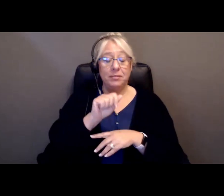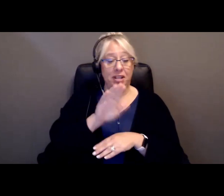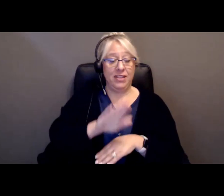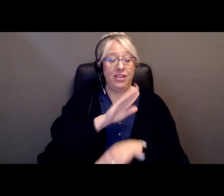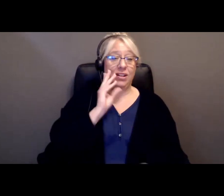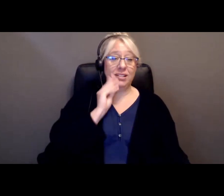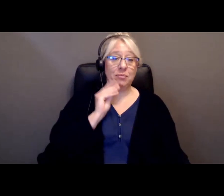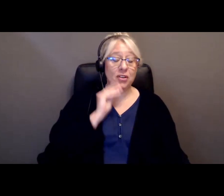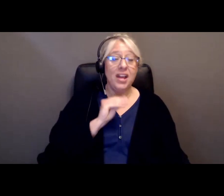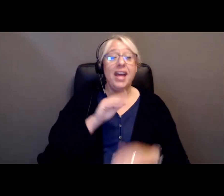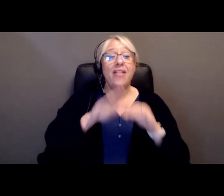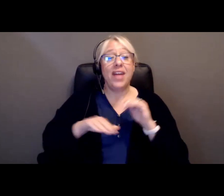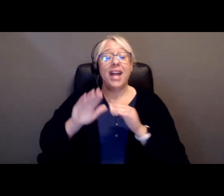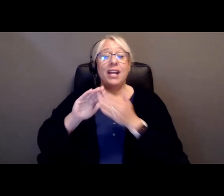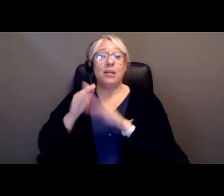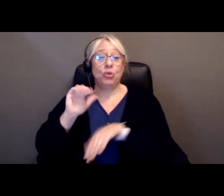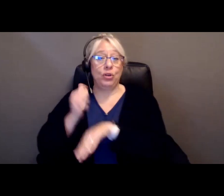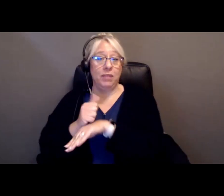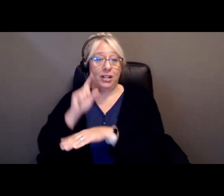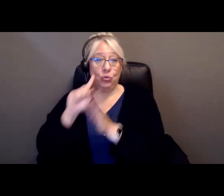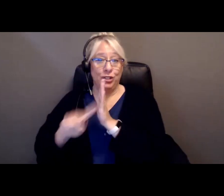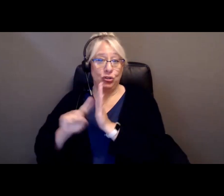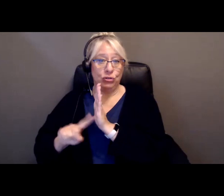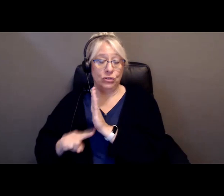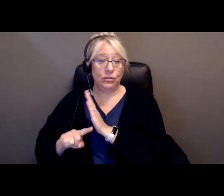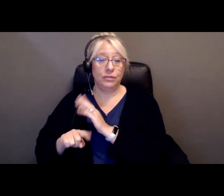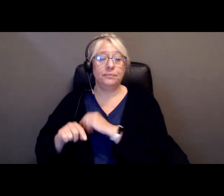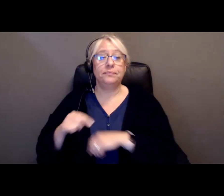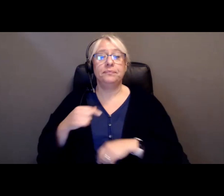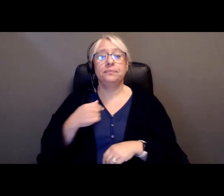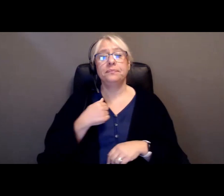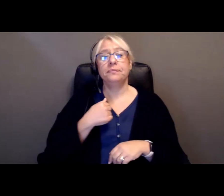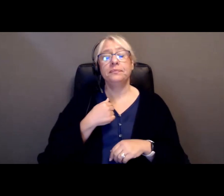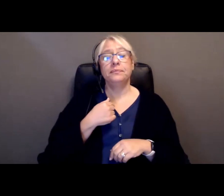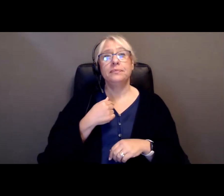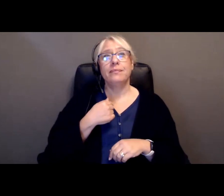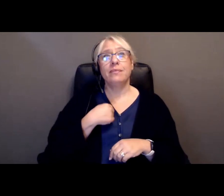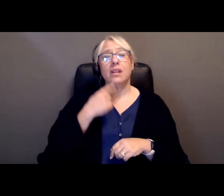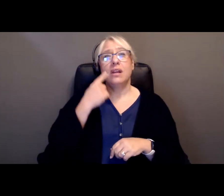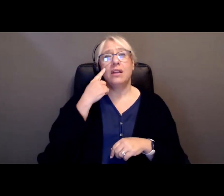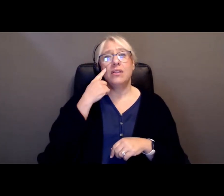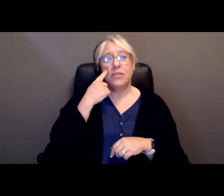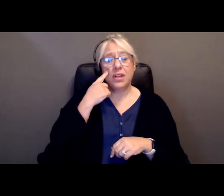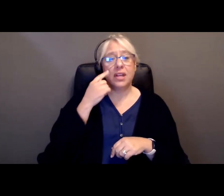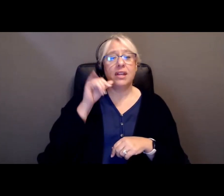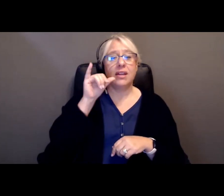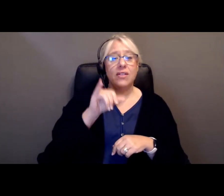versus community-based research. Which I think really does ideally center the voices of those